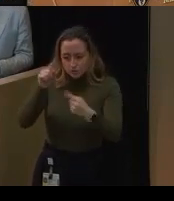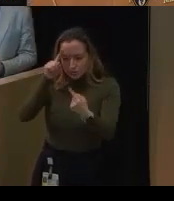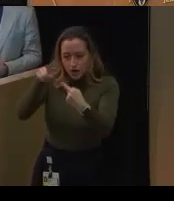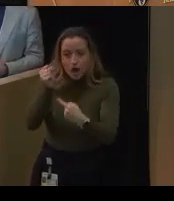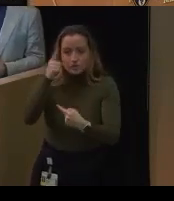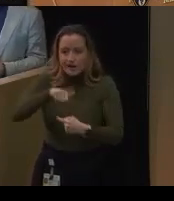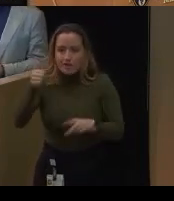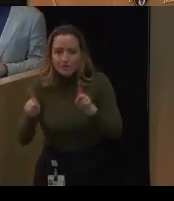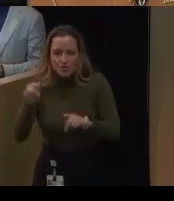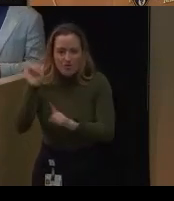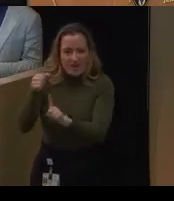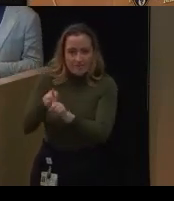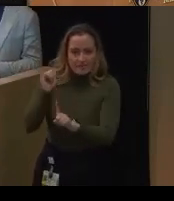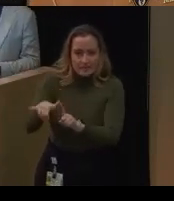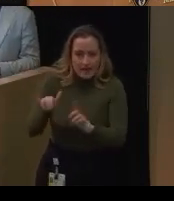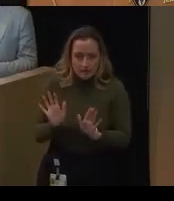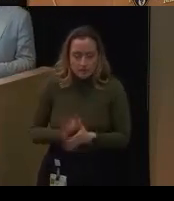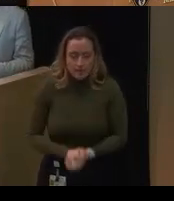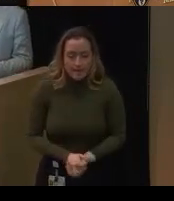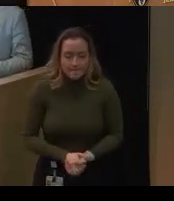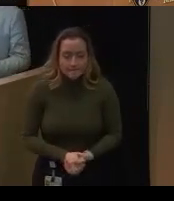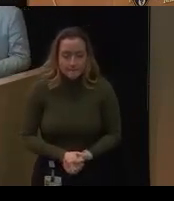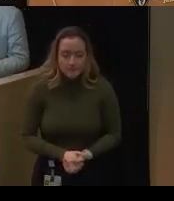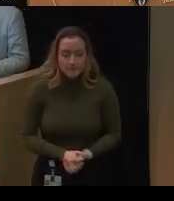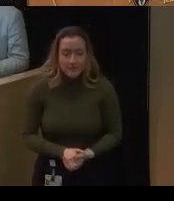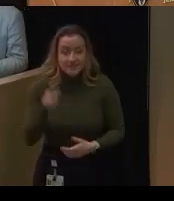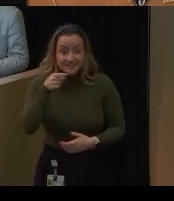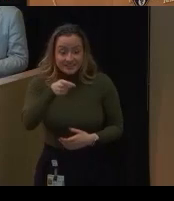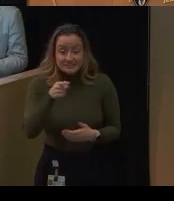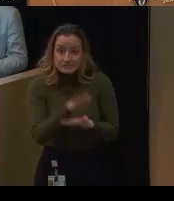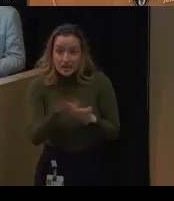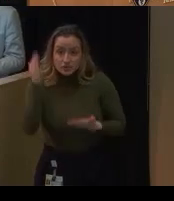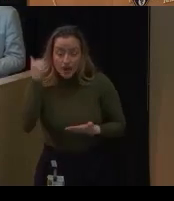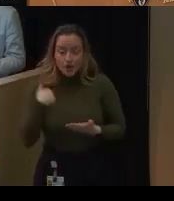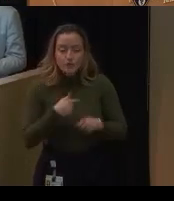having this network is nice because it allows us to test hypotheses about the nature of theory of